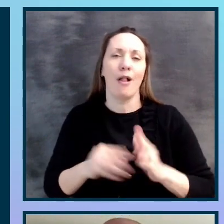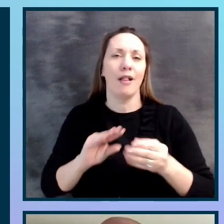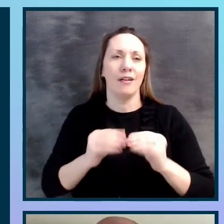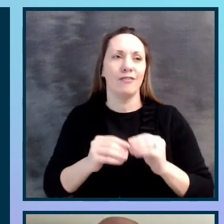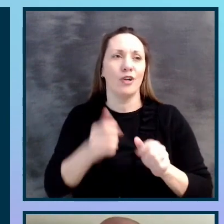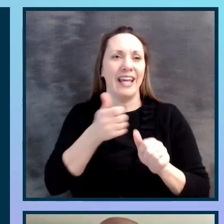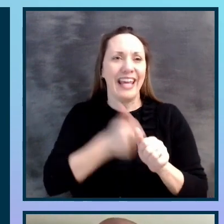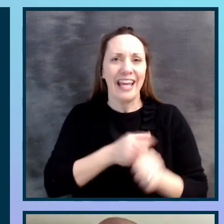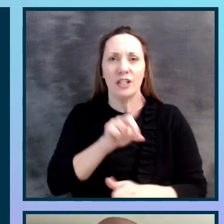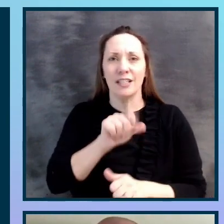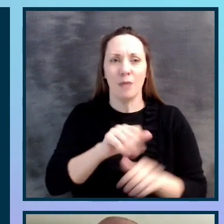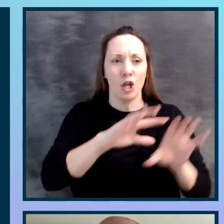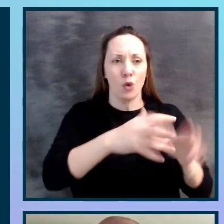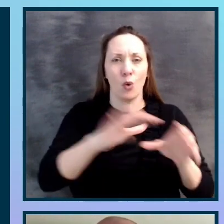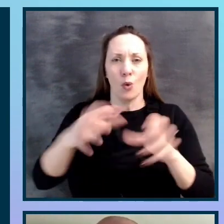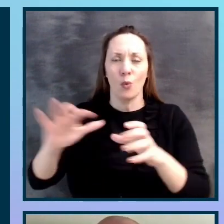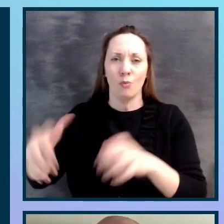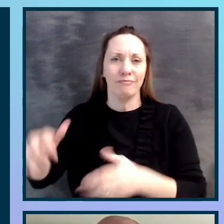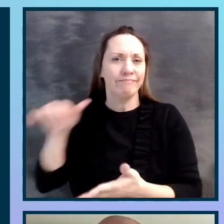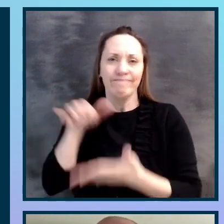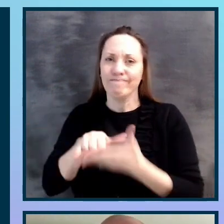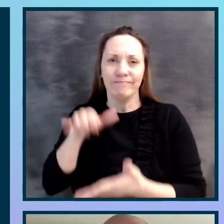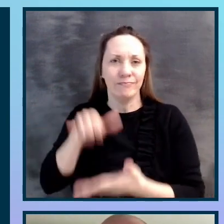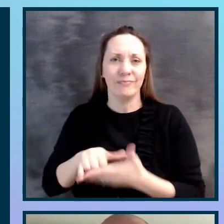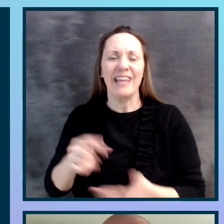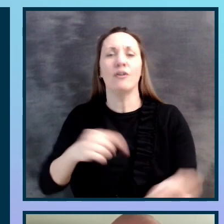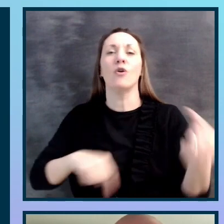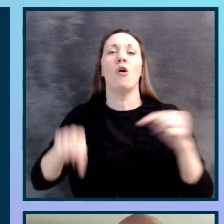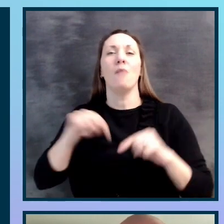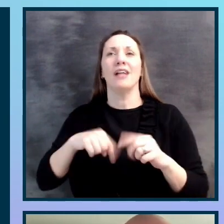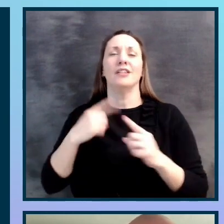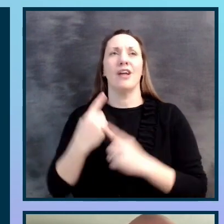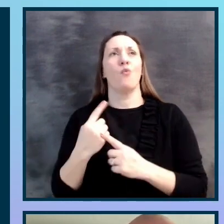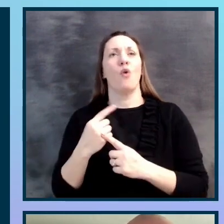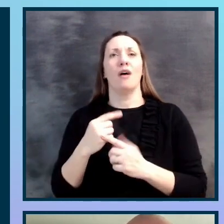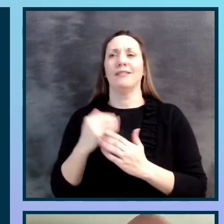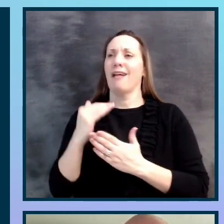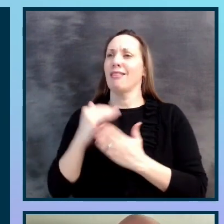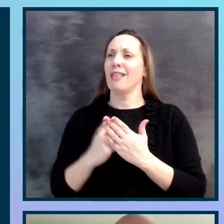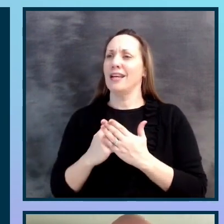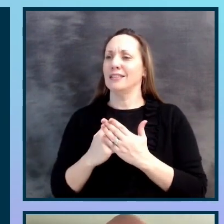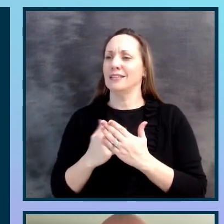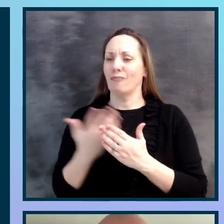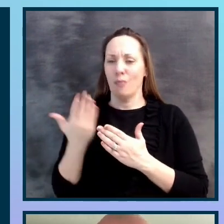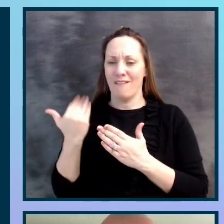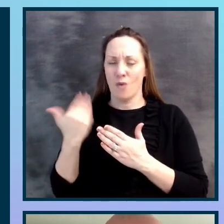I mean, even just going back to that one sort of crude list I had earlier. Even if you turn around and say,